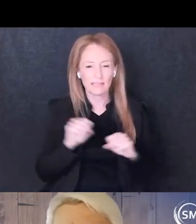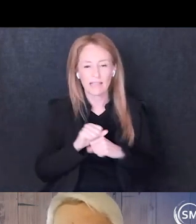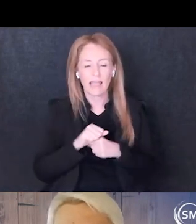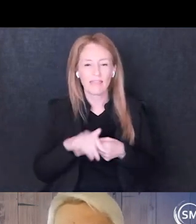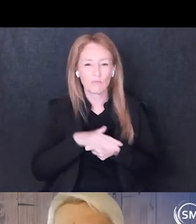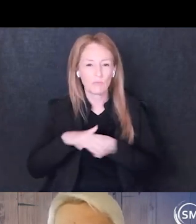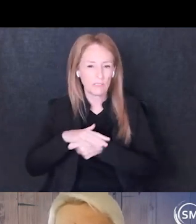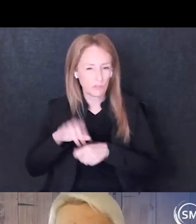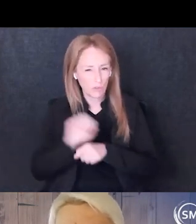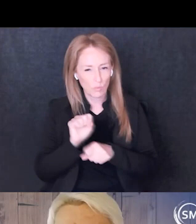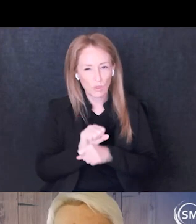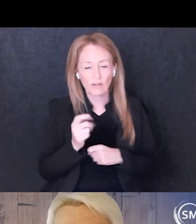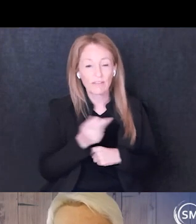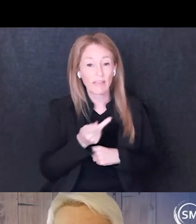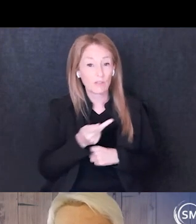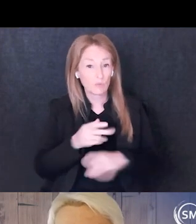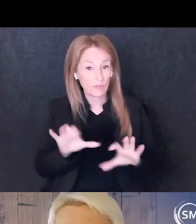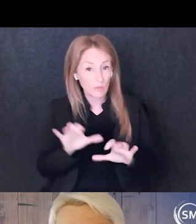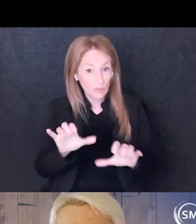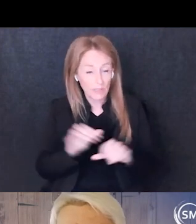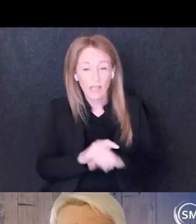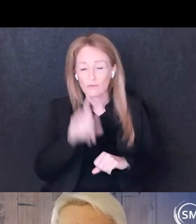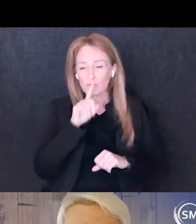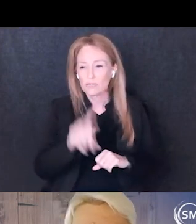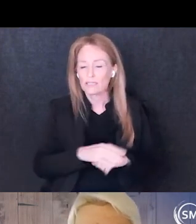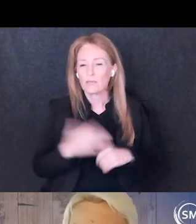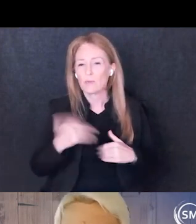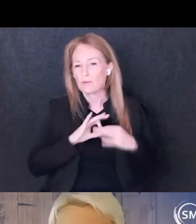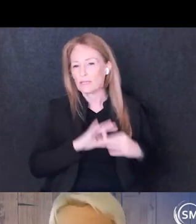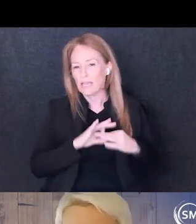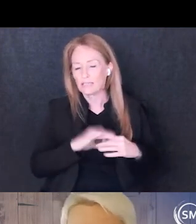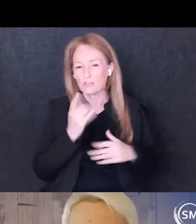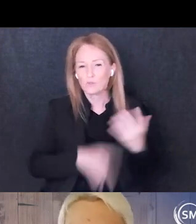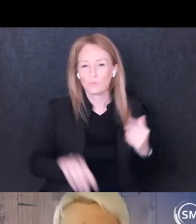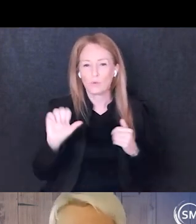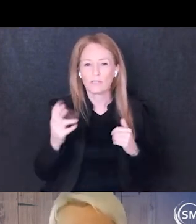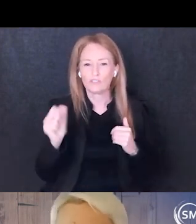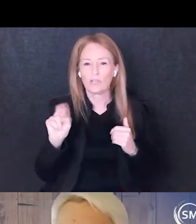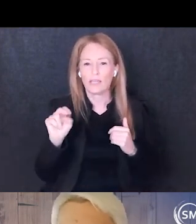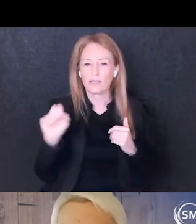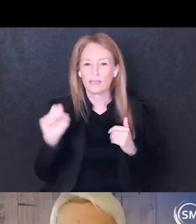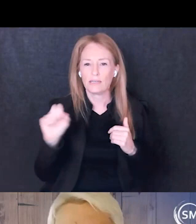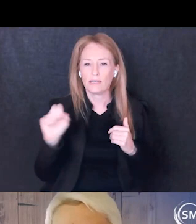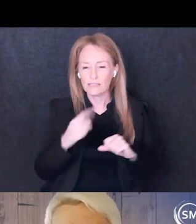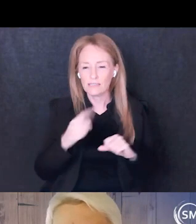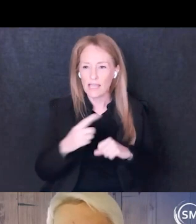I LIKE THE IDEA THAT HOW WE TRAVEL BACK AND FORTH OVER A LOT OF DIFFERENT COUNTIES AND CITIES.